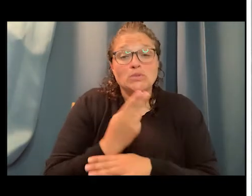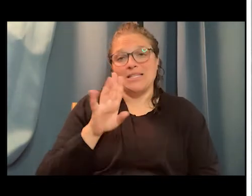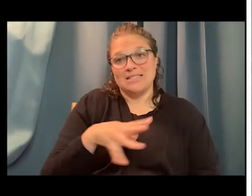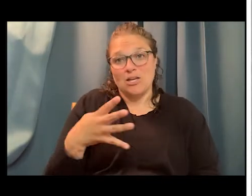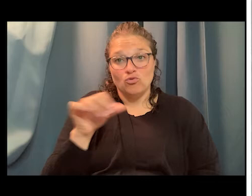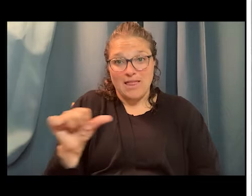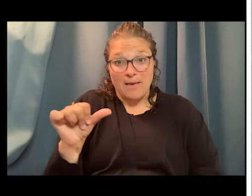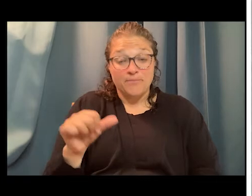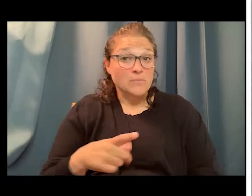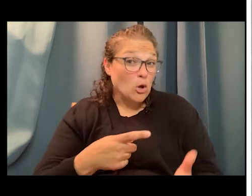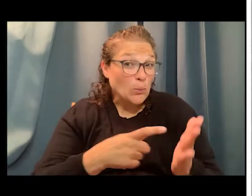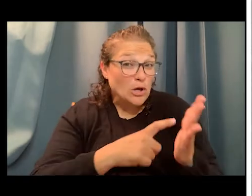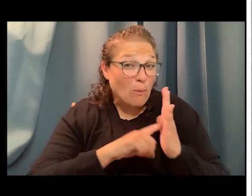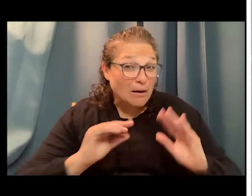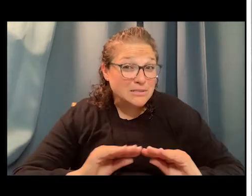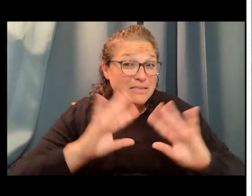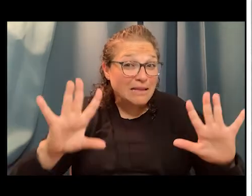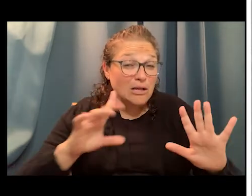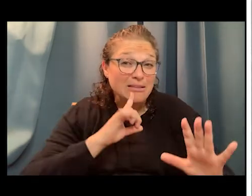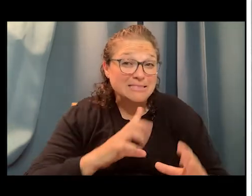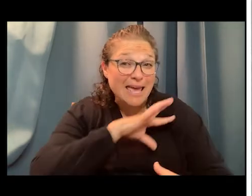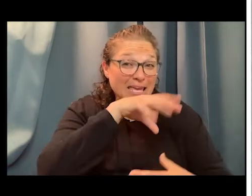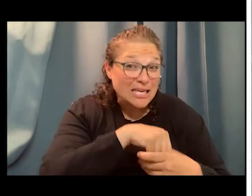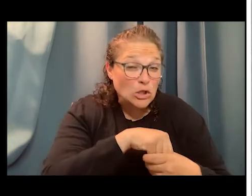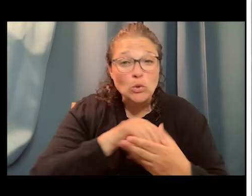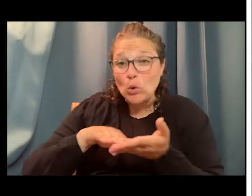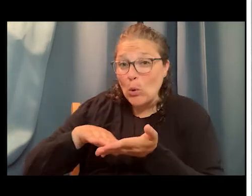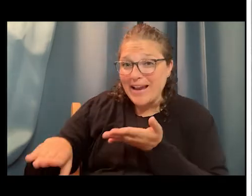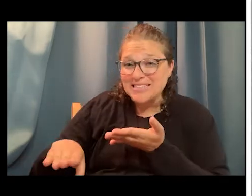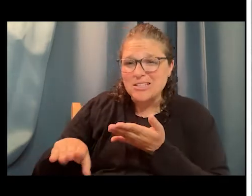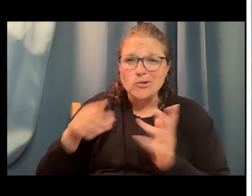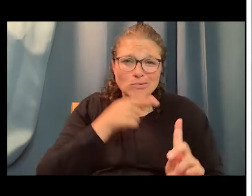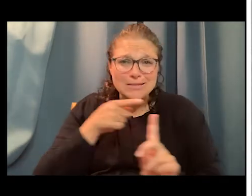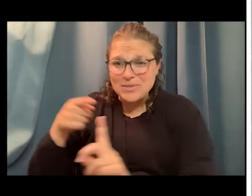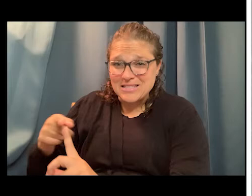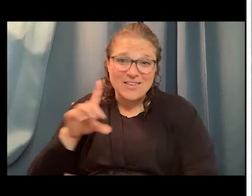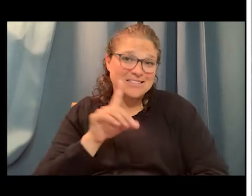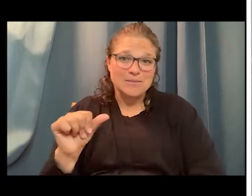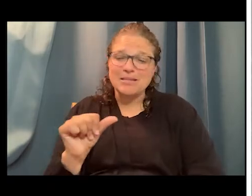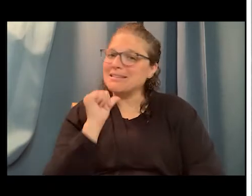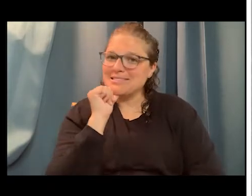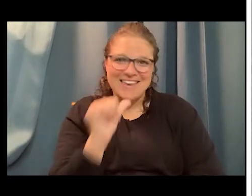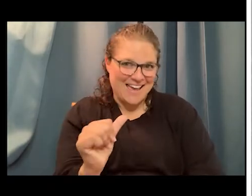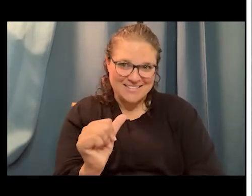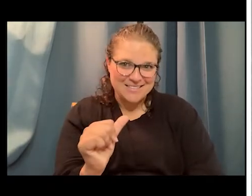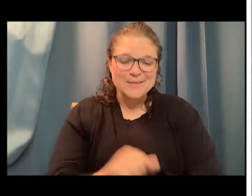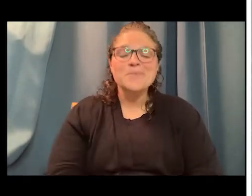The regulations do not specifically include or exclude particular disabilities under those three categories.